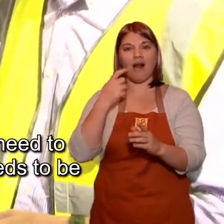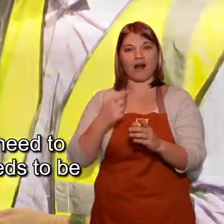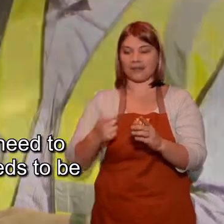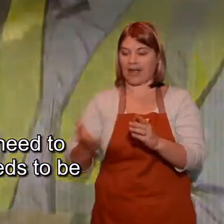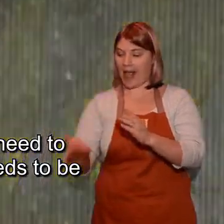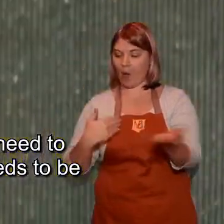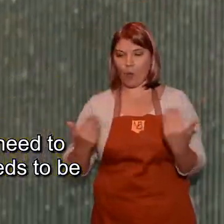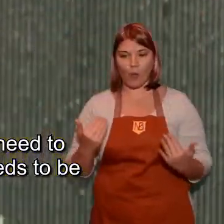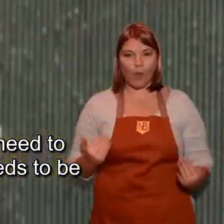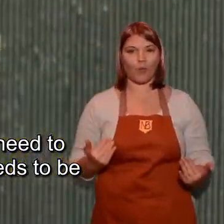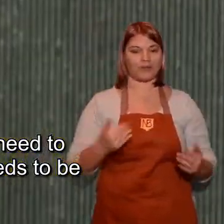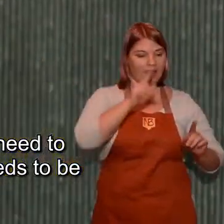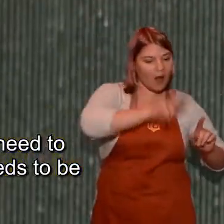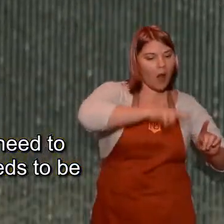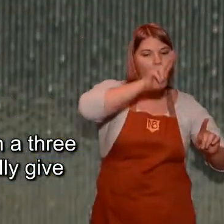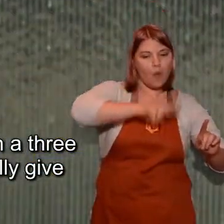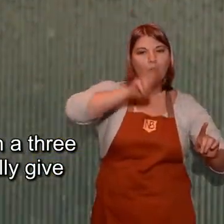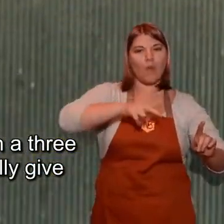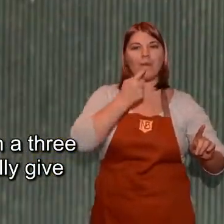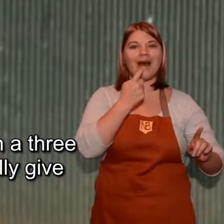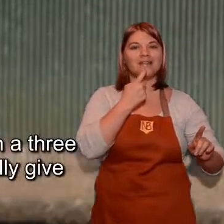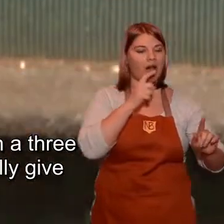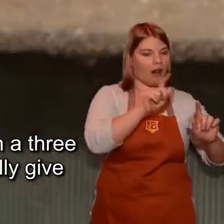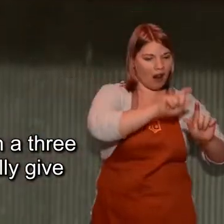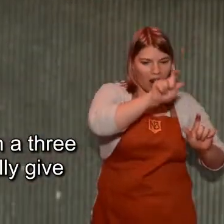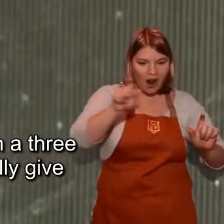And that needs to be prepared and then re-coated with a three- or four-coat system.